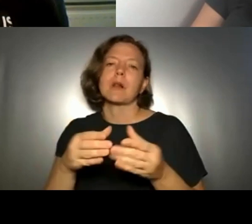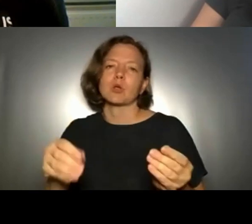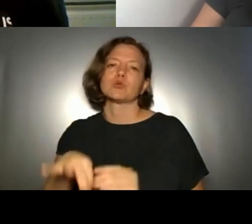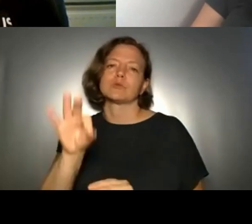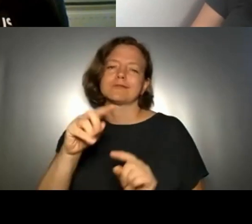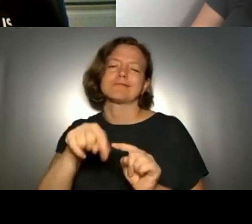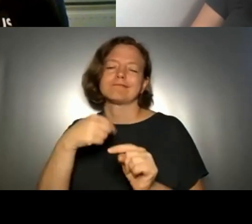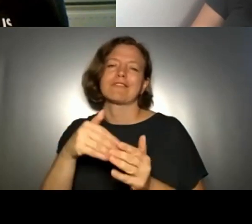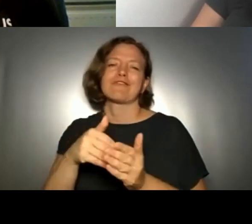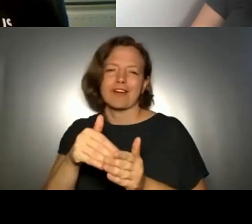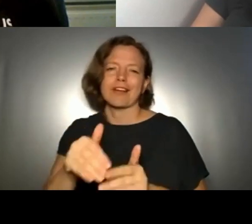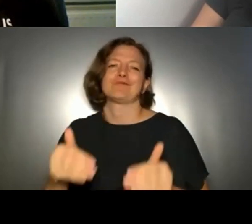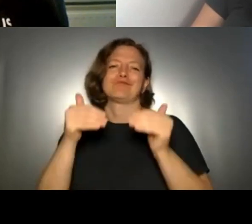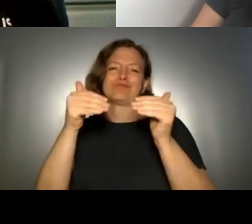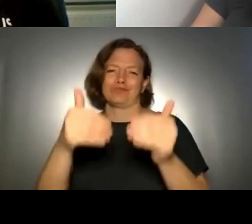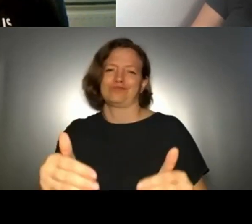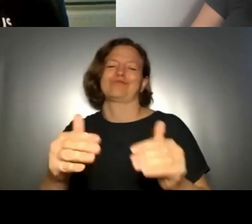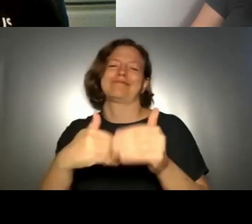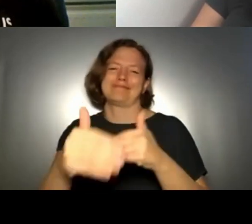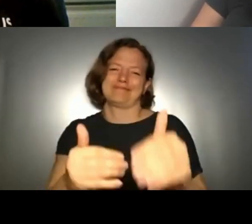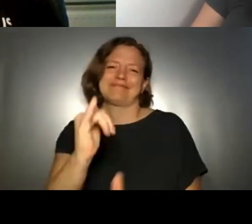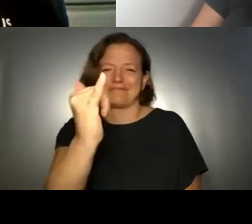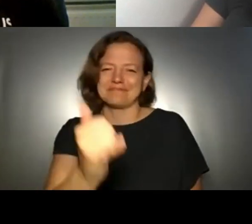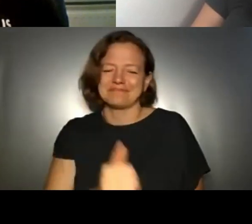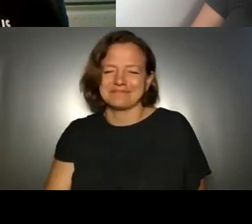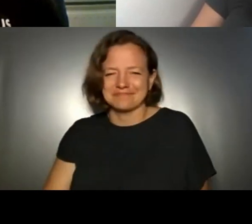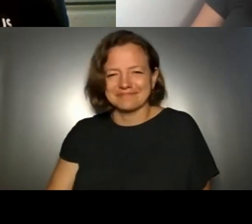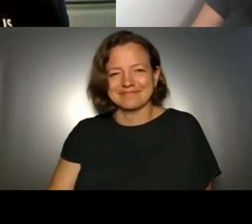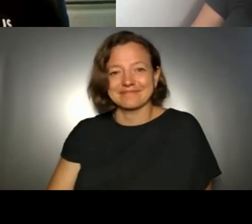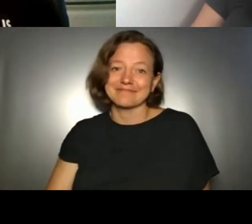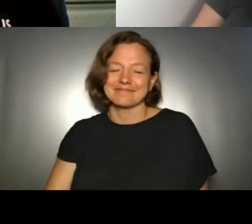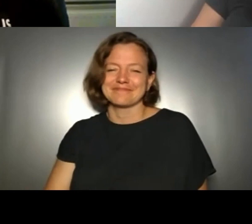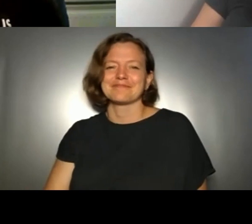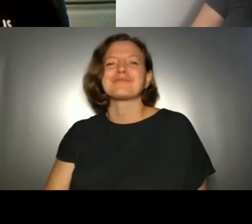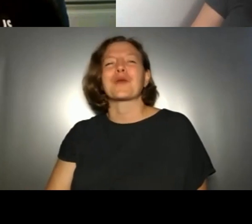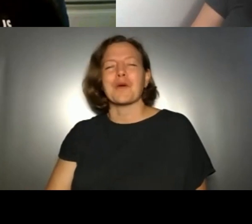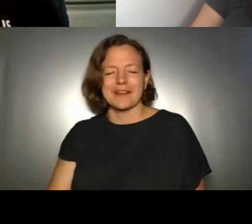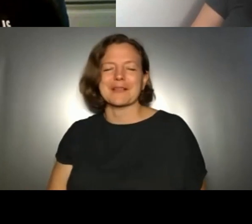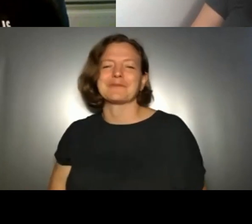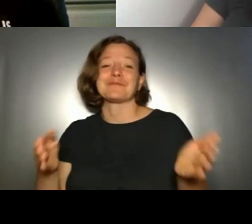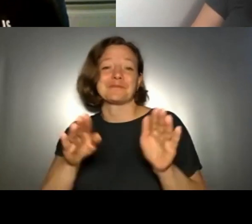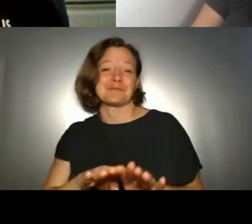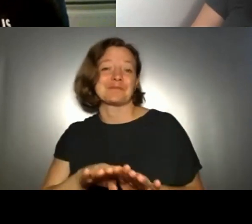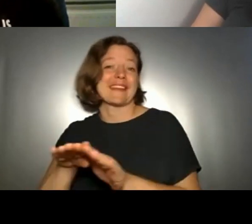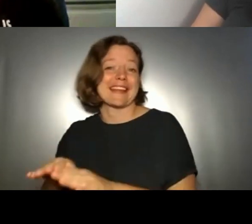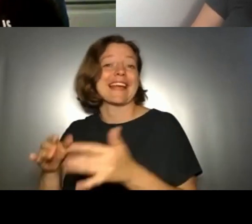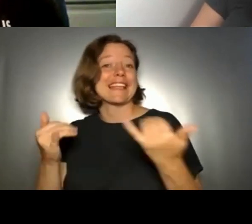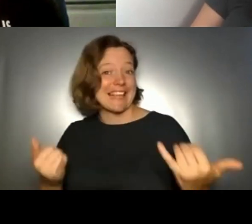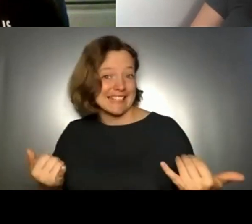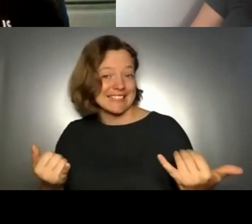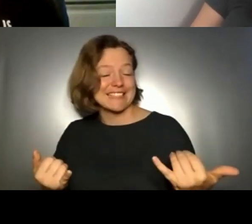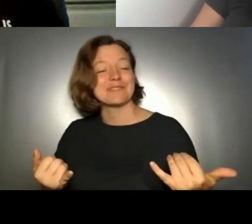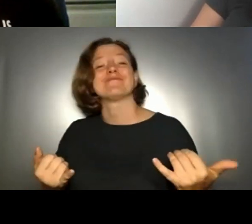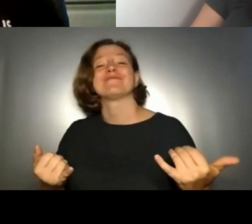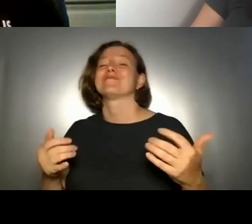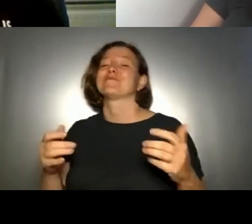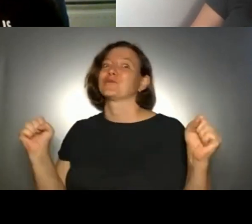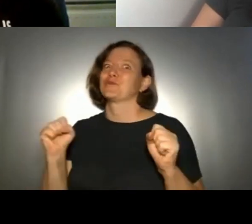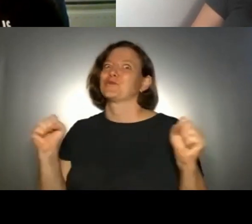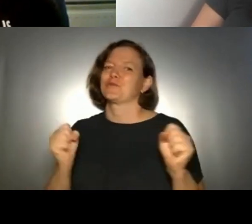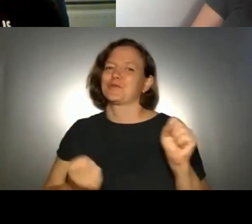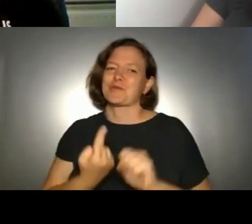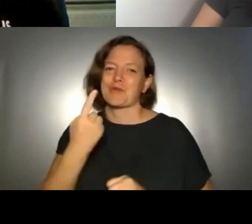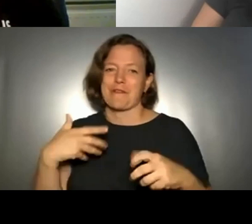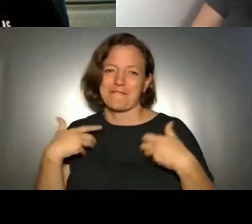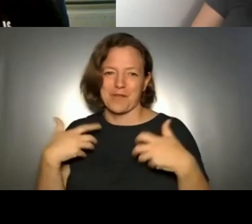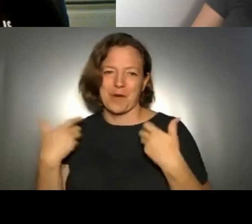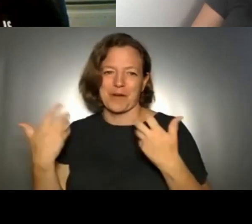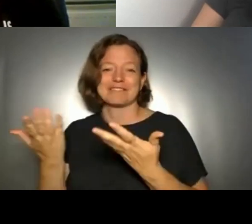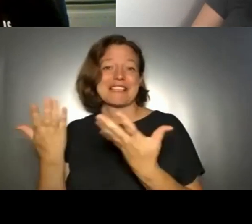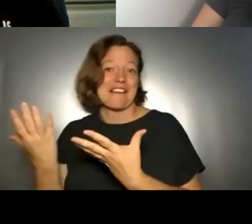And now, finally, it is my pleasure to welcome our guests,